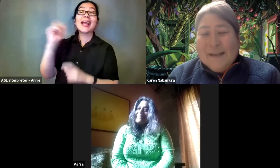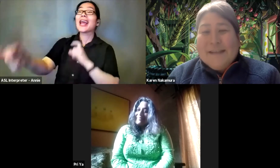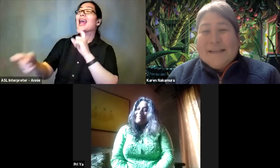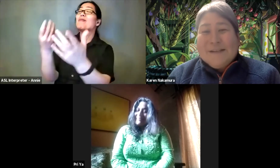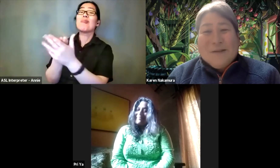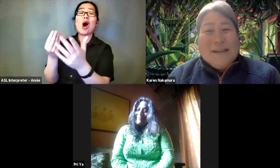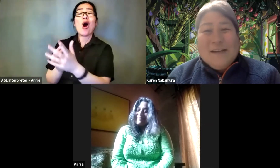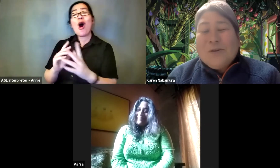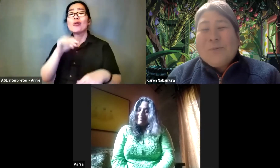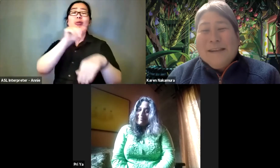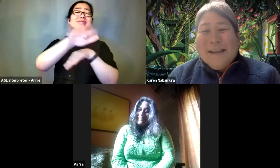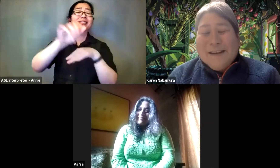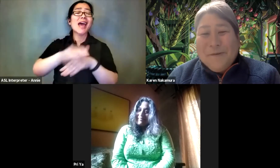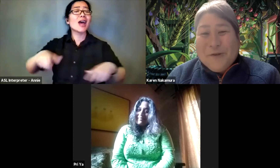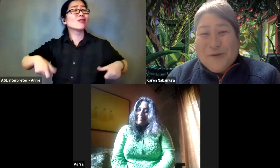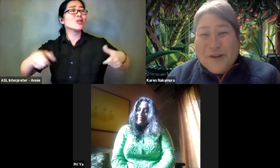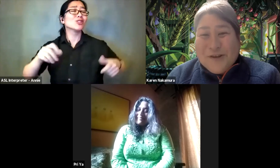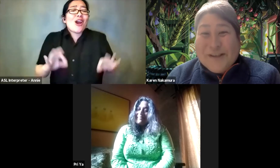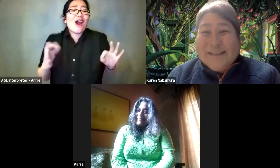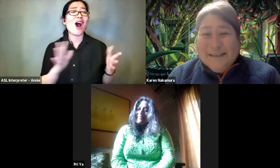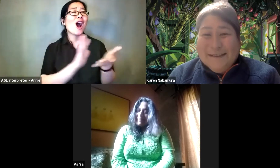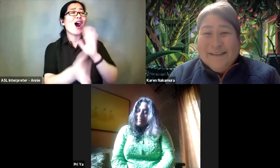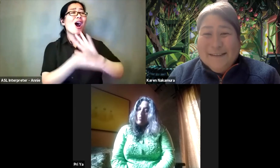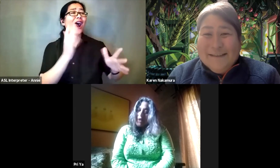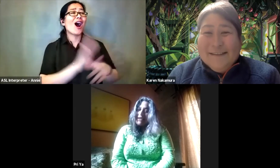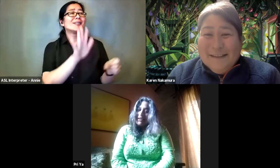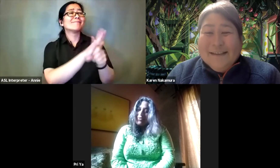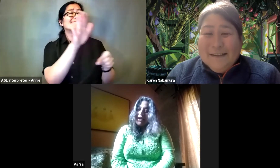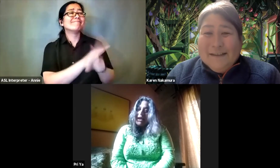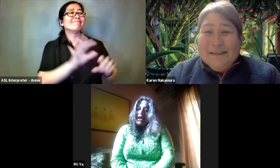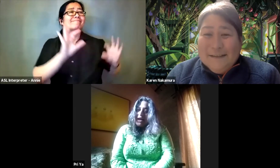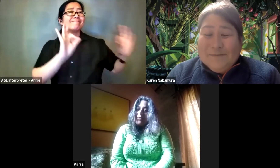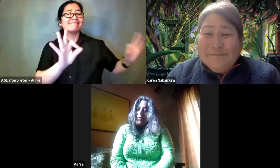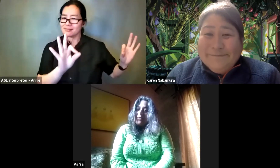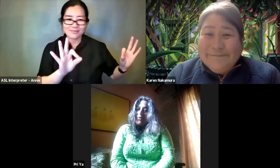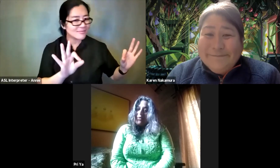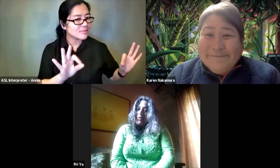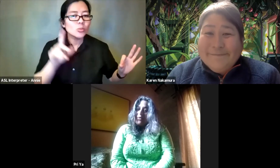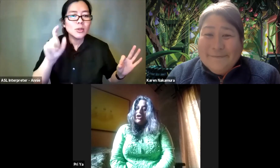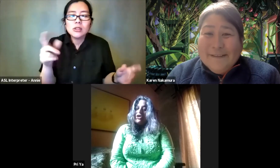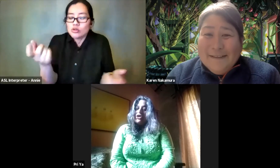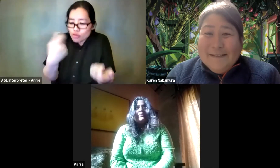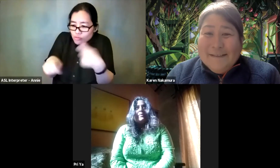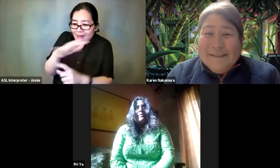and this shows that no, we need that infrastructure. Priya Ramasubban: Right, right, right. Priya Ramasubban: So in.